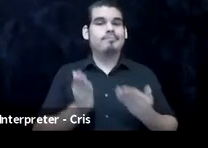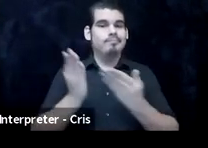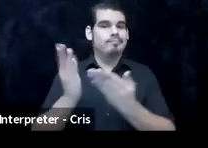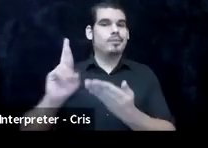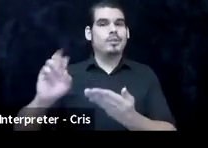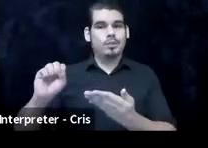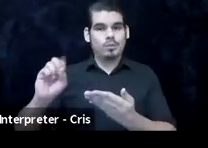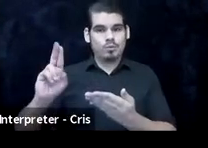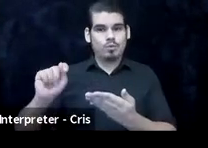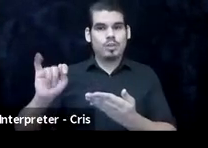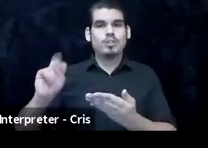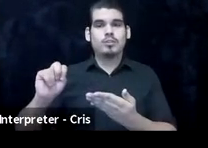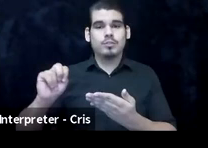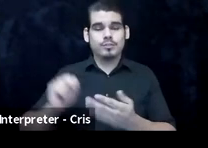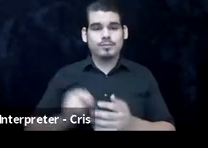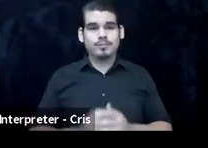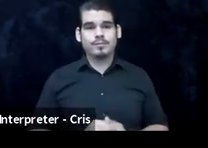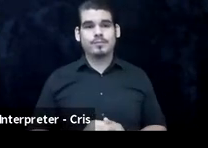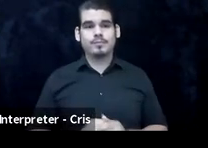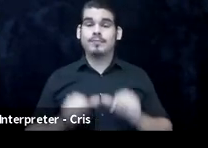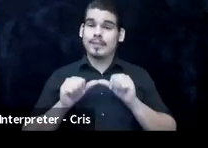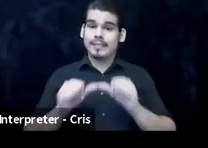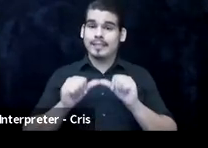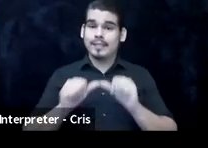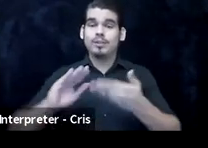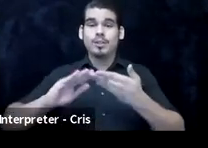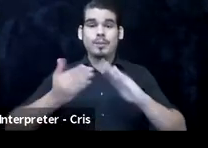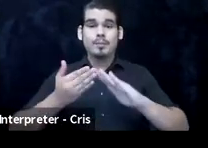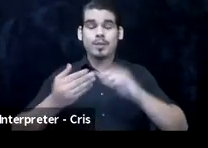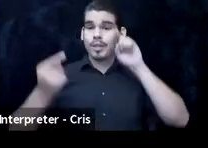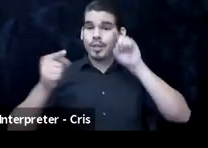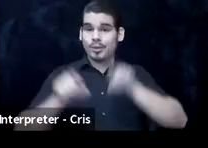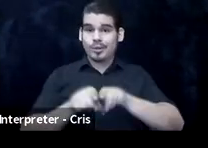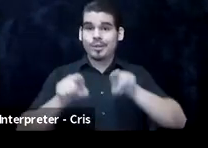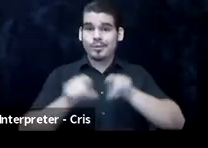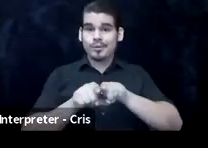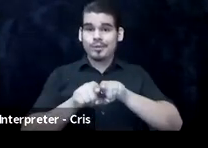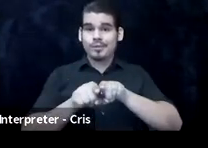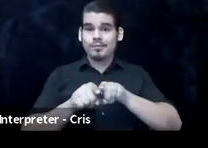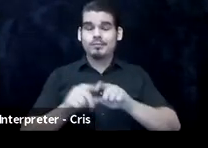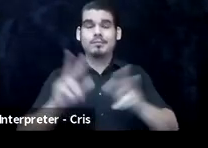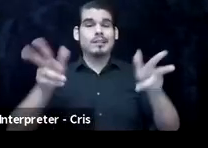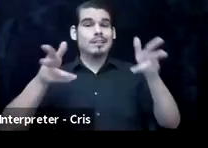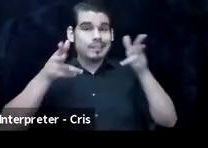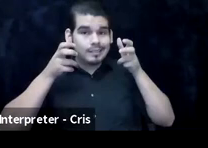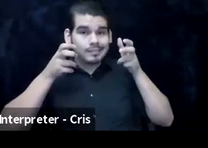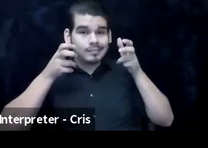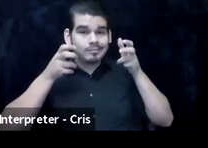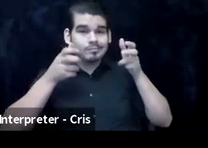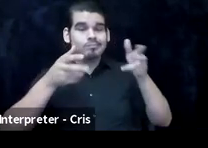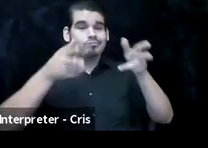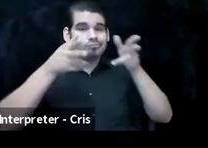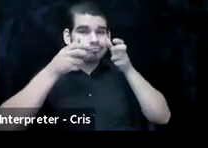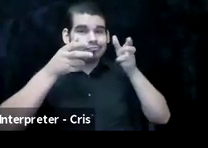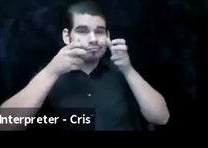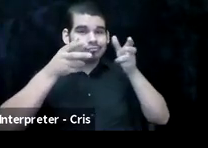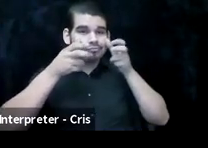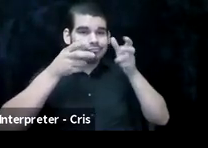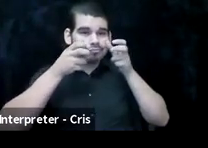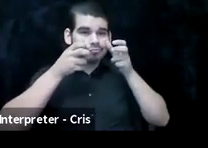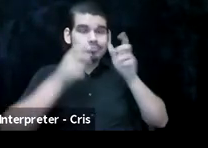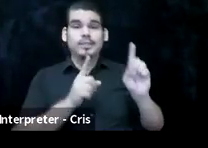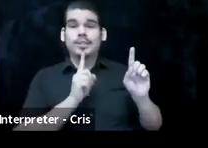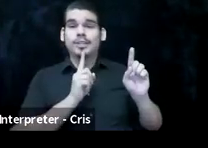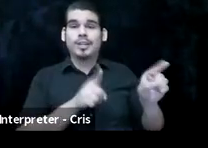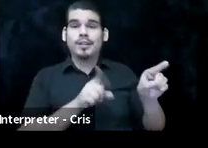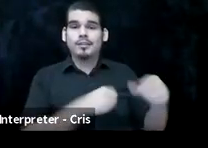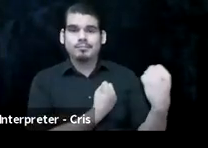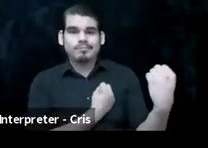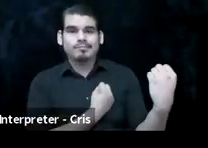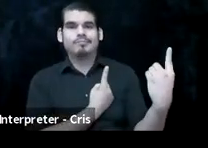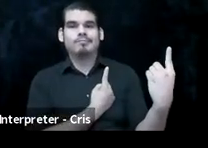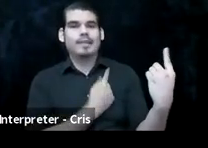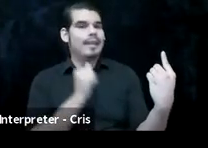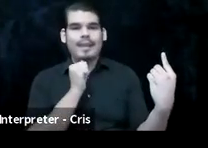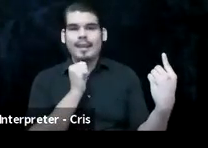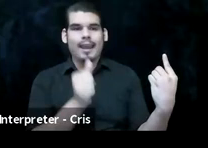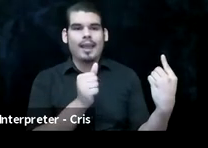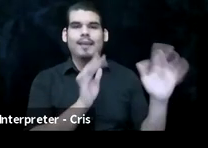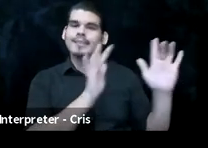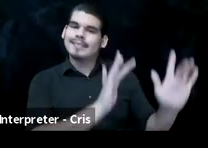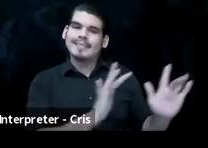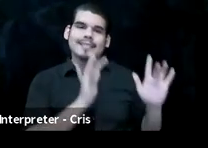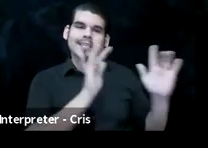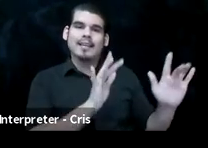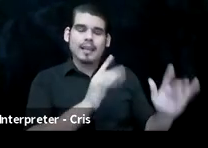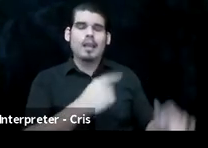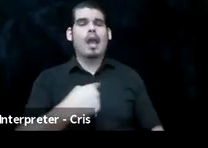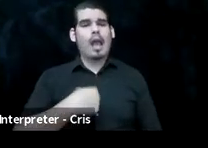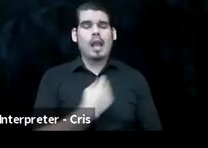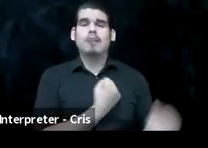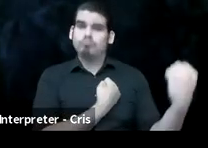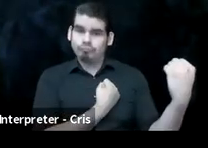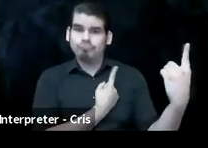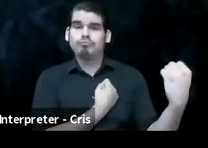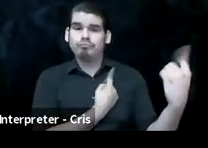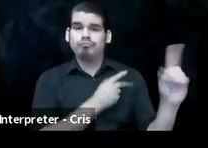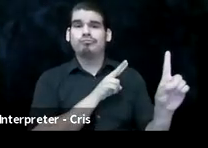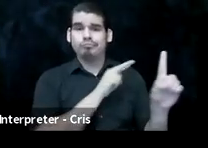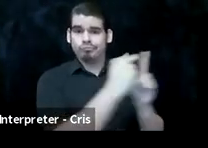RAD Region II: Continuing on with our Community agreements listen respond and respond with empathy with empathy not not pay or sympathy for example listed here is, I understand where you're coming from that is being empathetic versus that must be so hard that's pitiful.